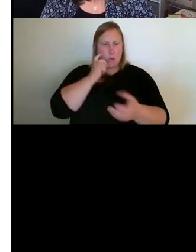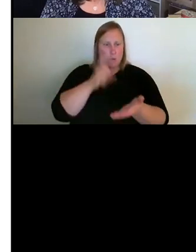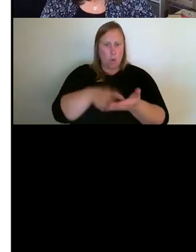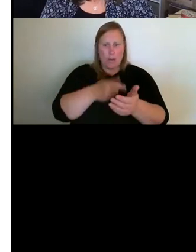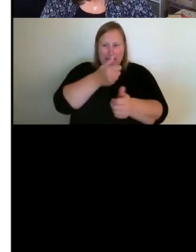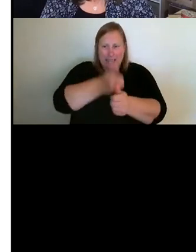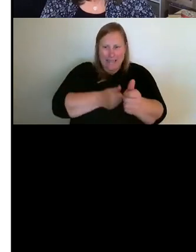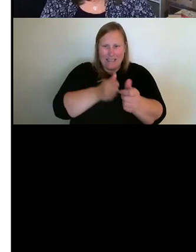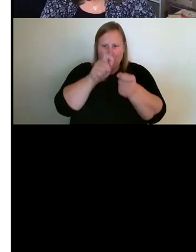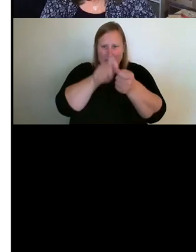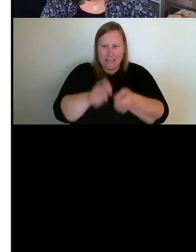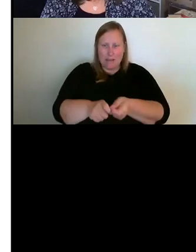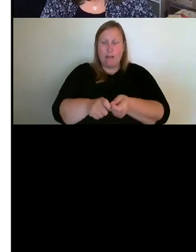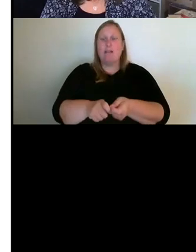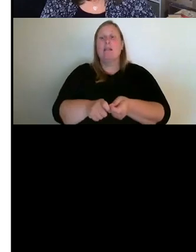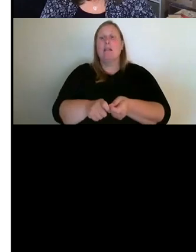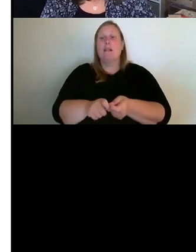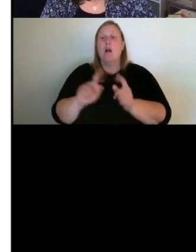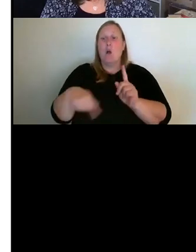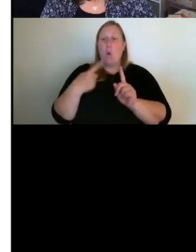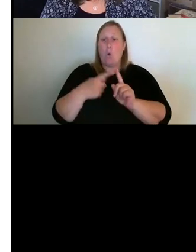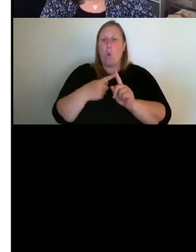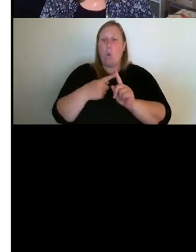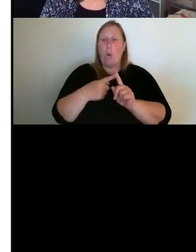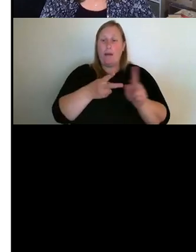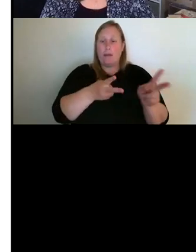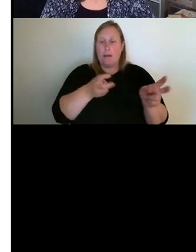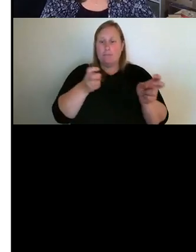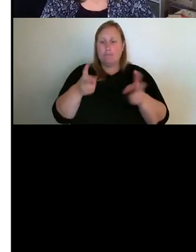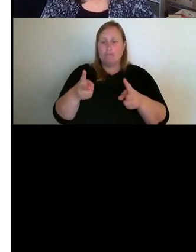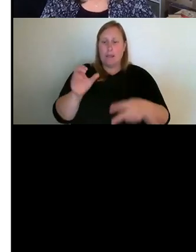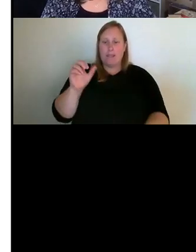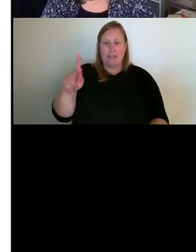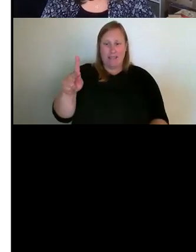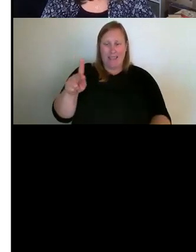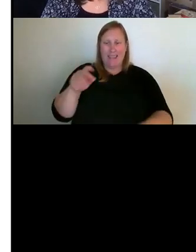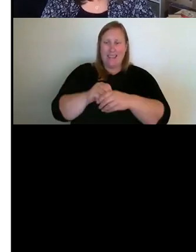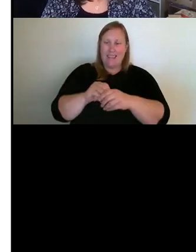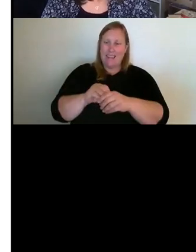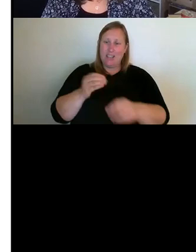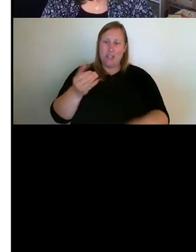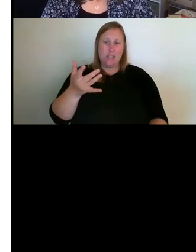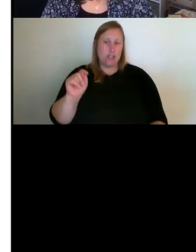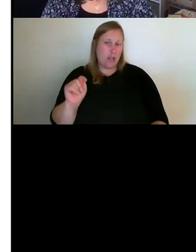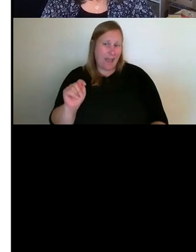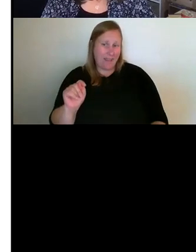and a perfect example is when I pop the link for the article into chat, I had only sent it to Laura